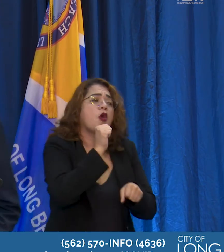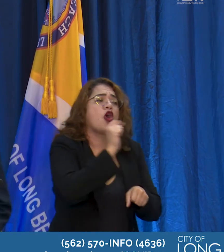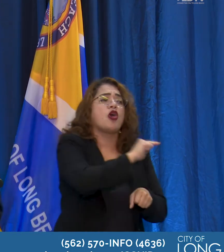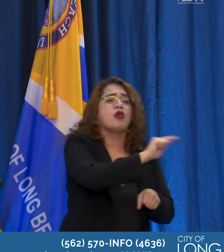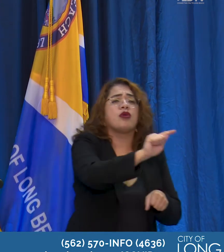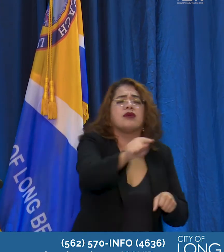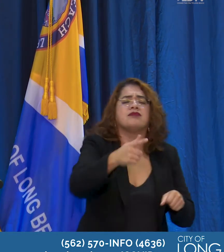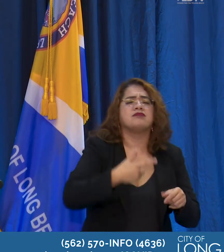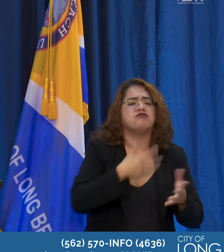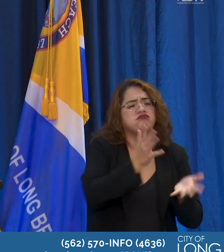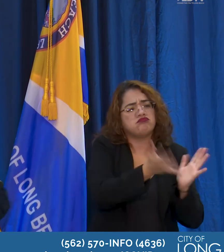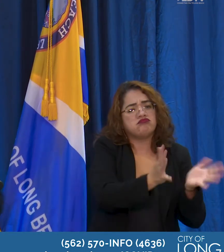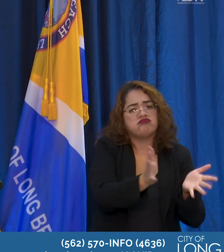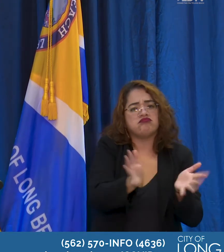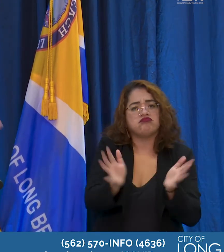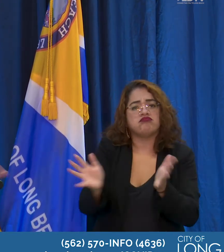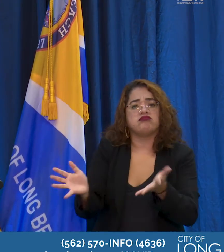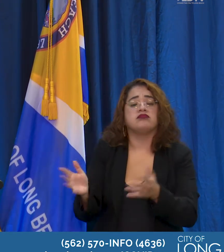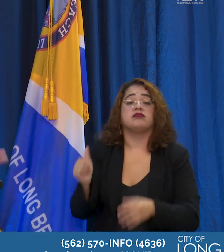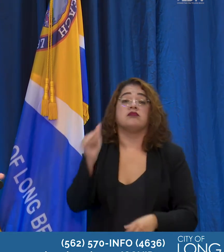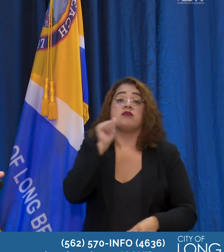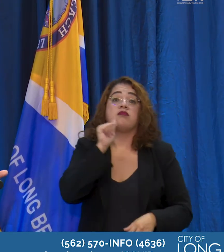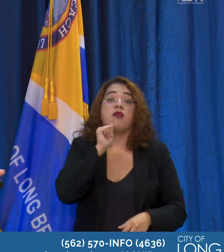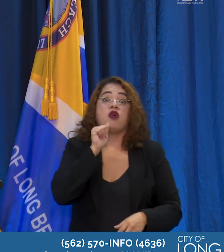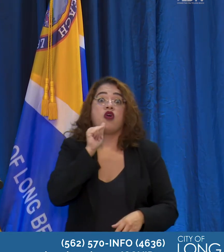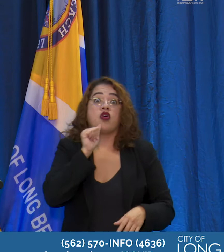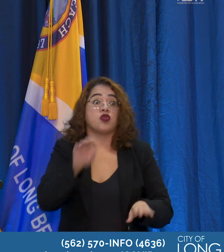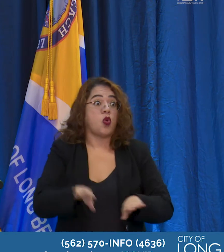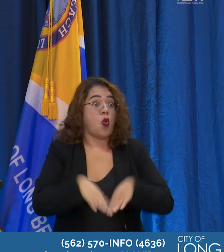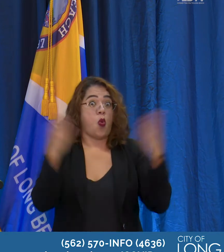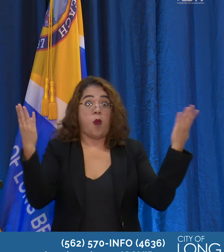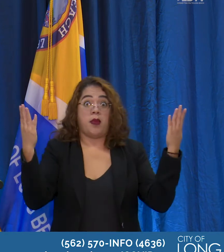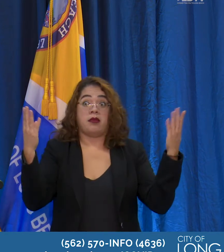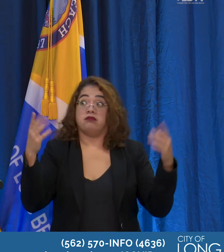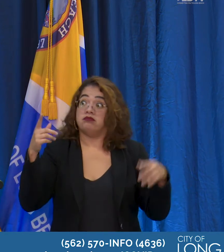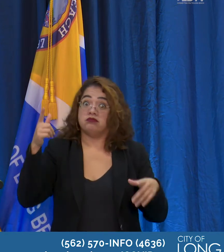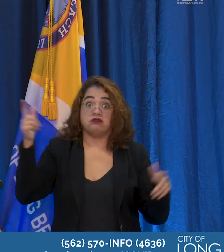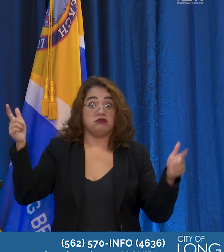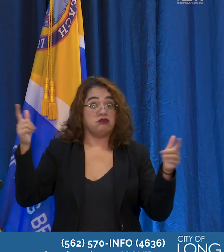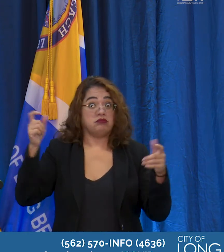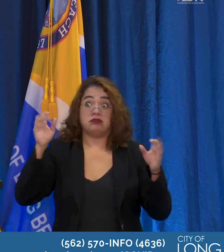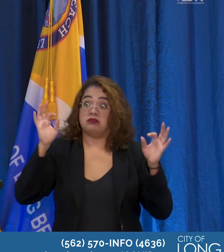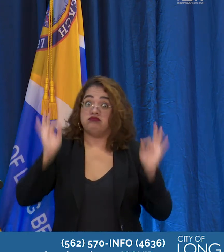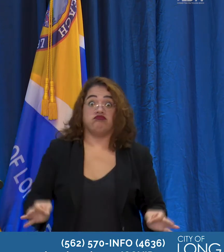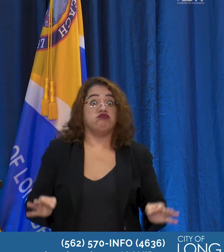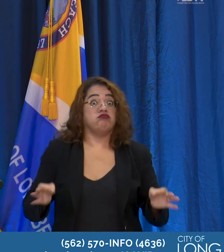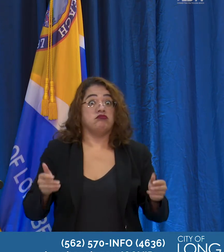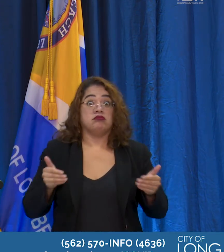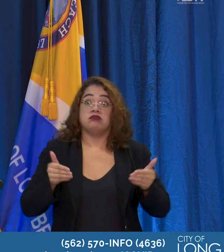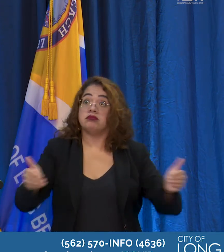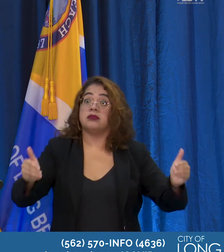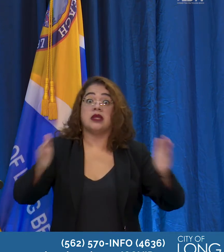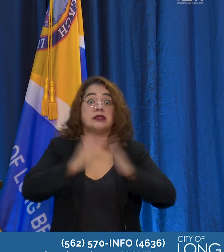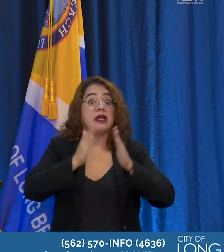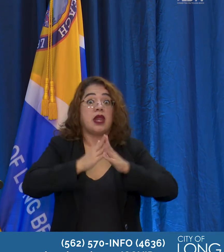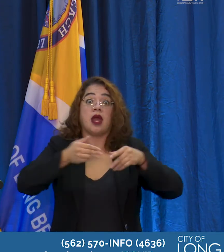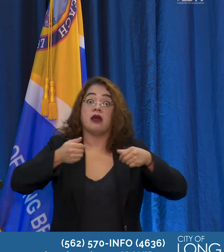to make clear is the reopening of bars is not up to the city. So bars are explicitly not allowed to reopen